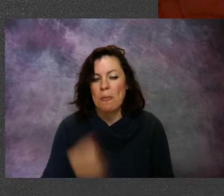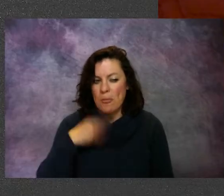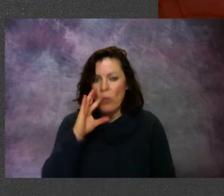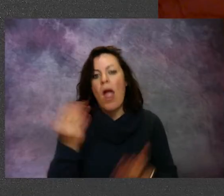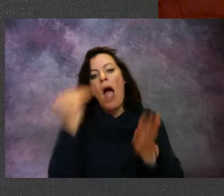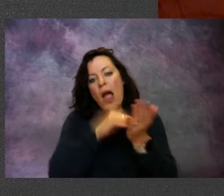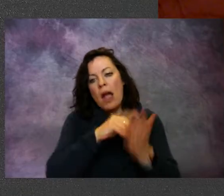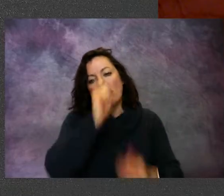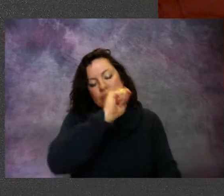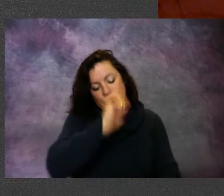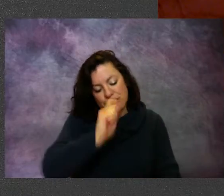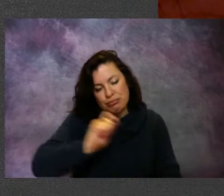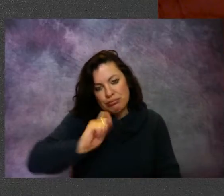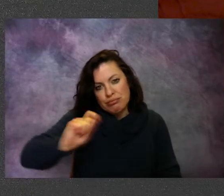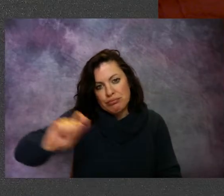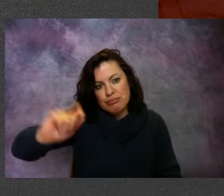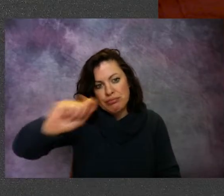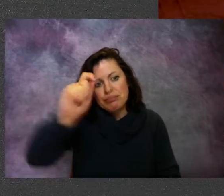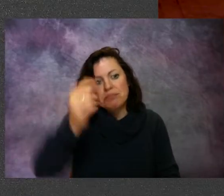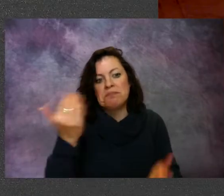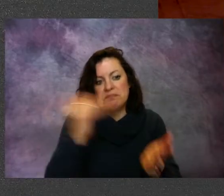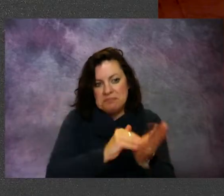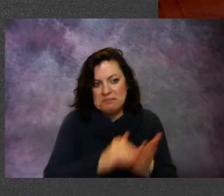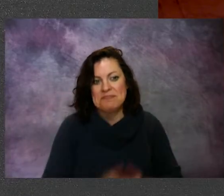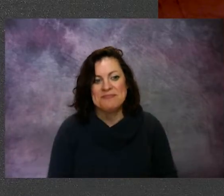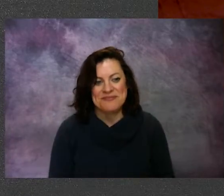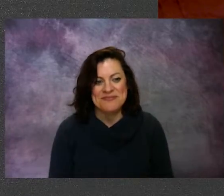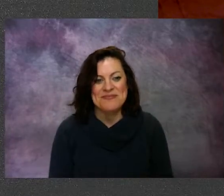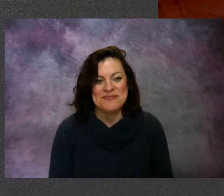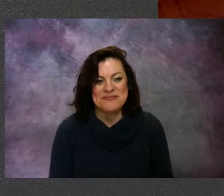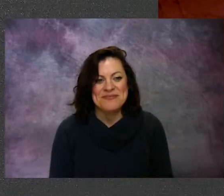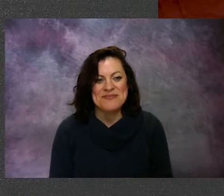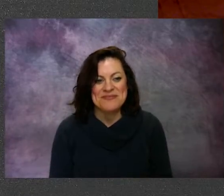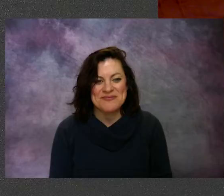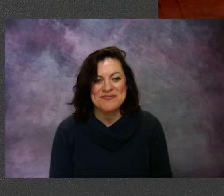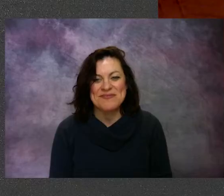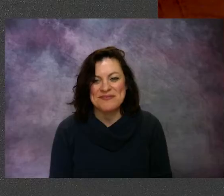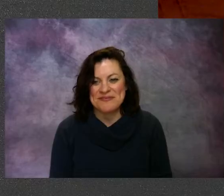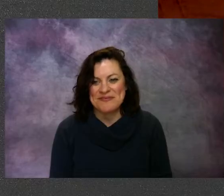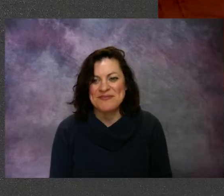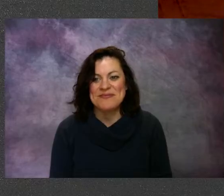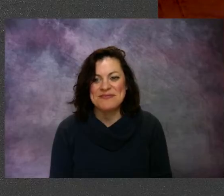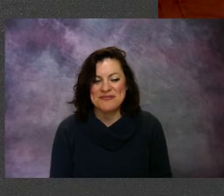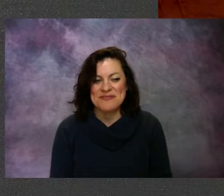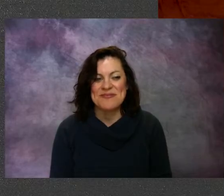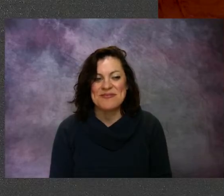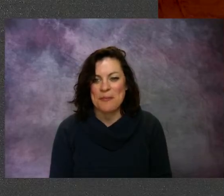When we do our science experiment, we are going to get to see what happens